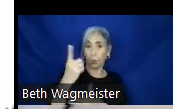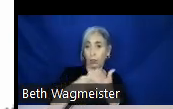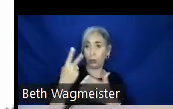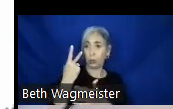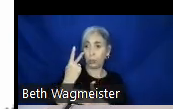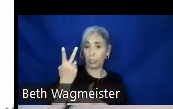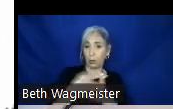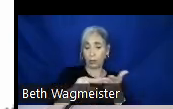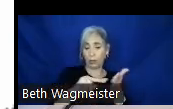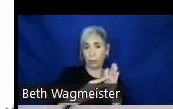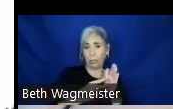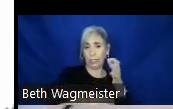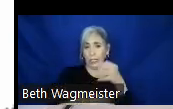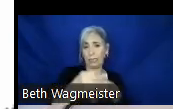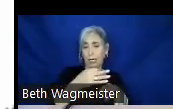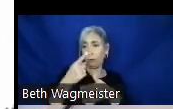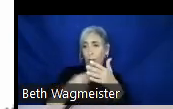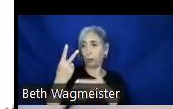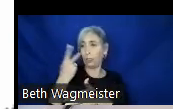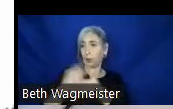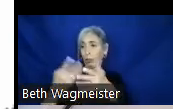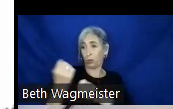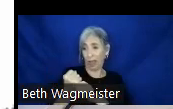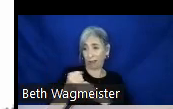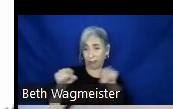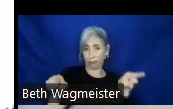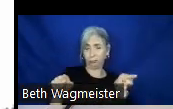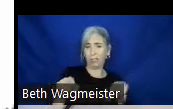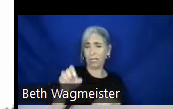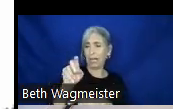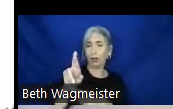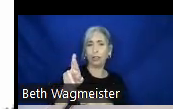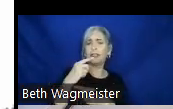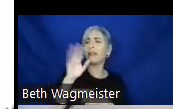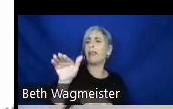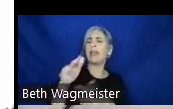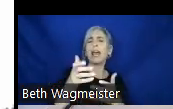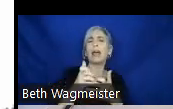instead of what you see is what you get. Instead of hey I want the blue big heading.